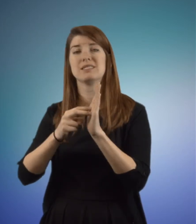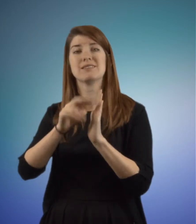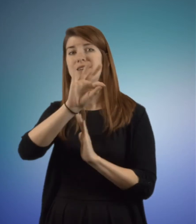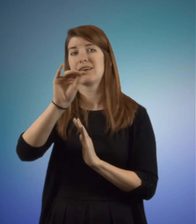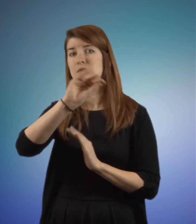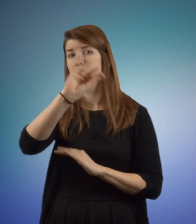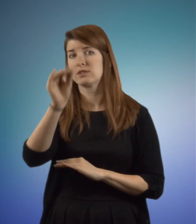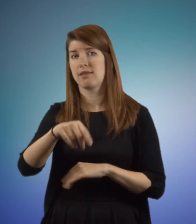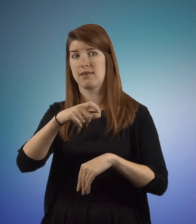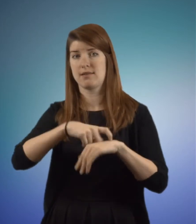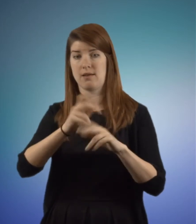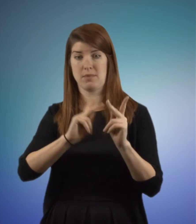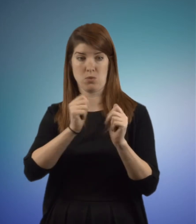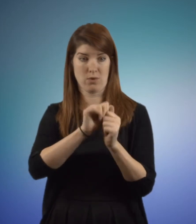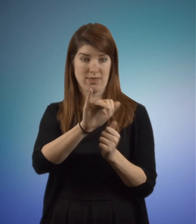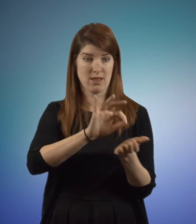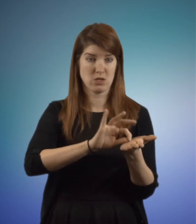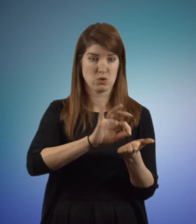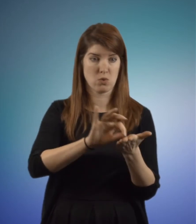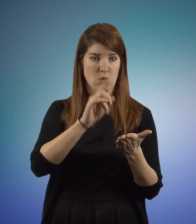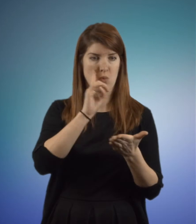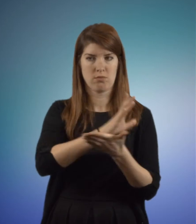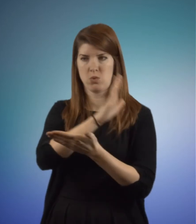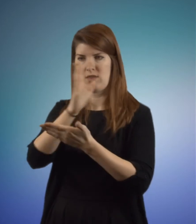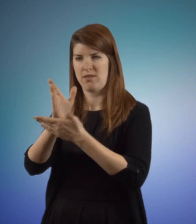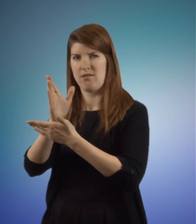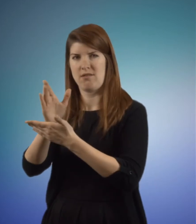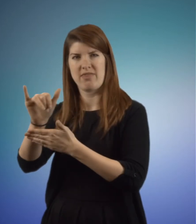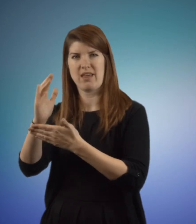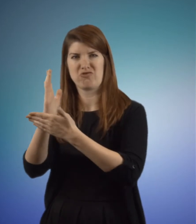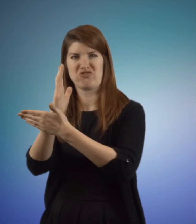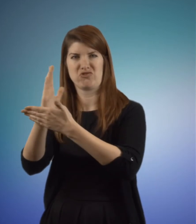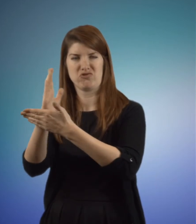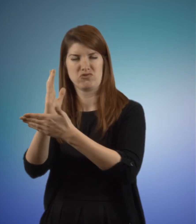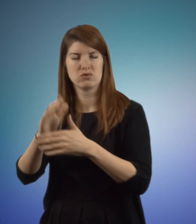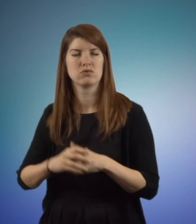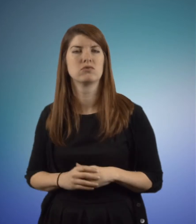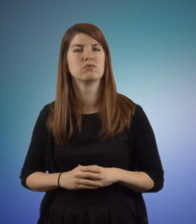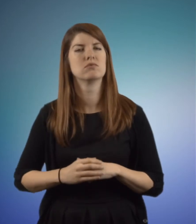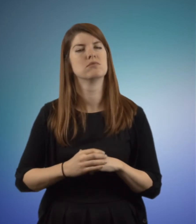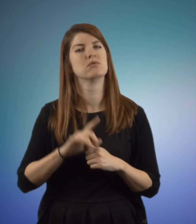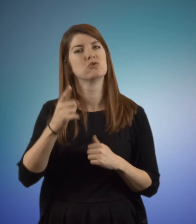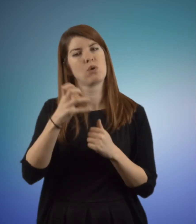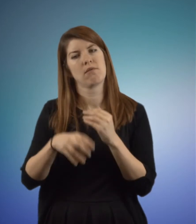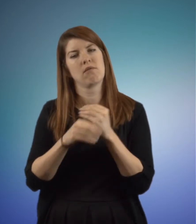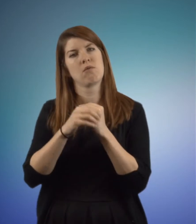into this confidence interval range. I want to say just one more thing about composite scores.